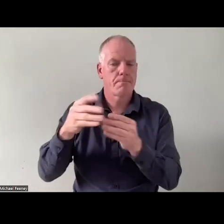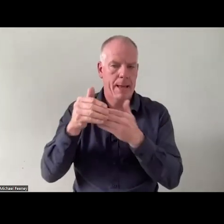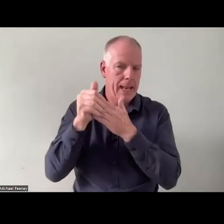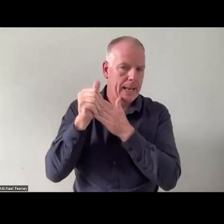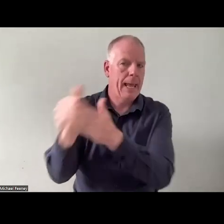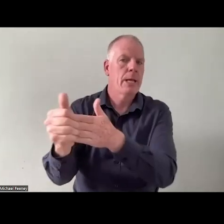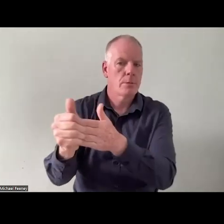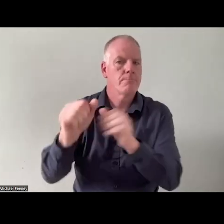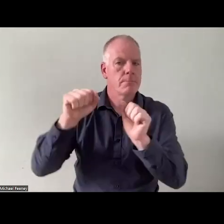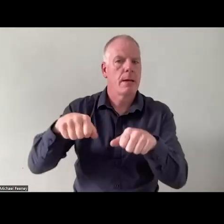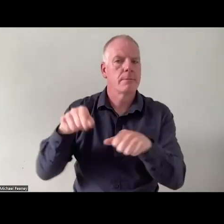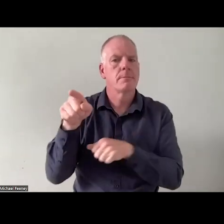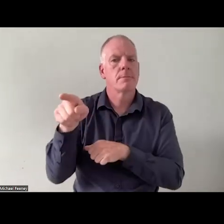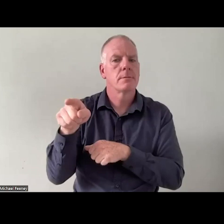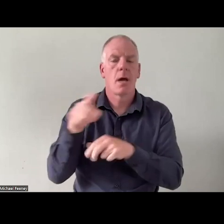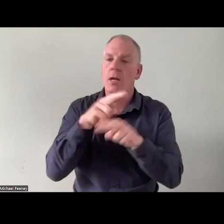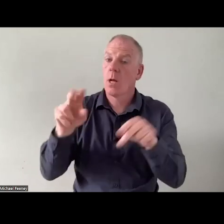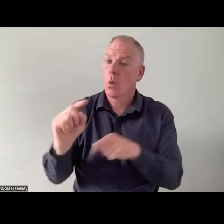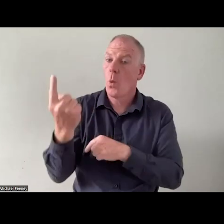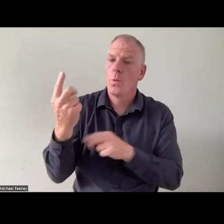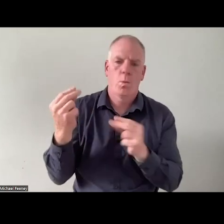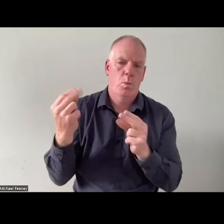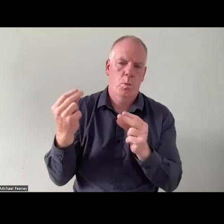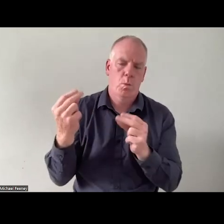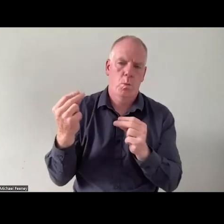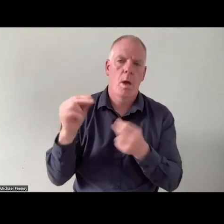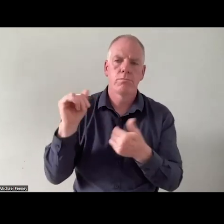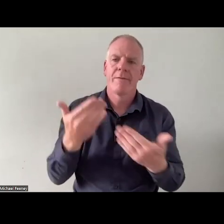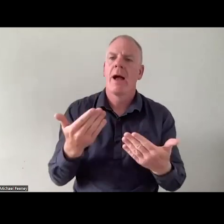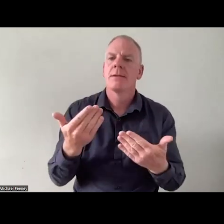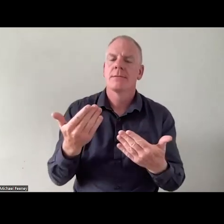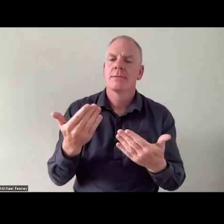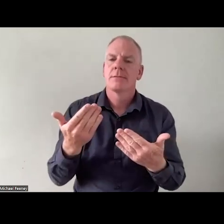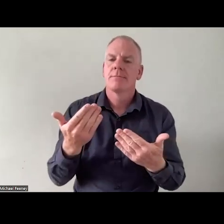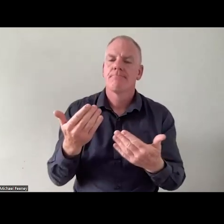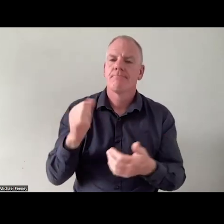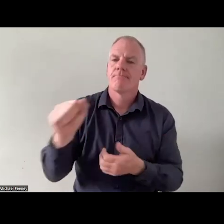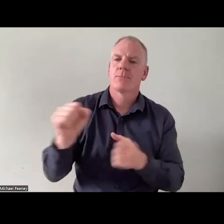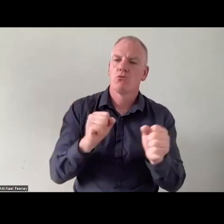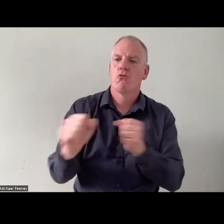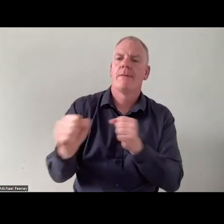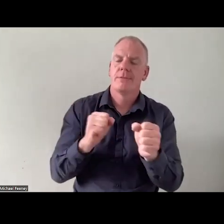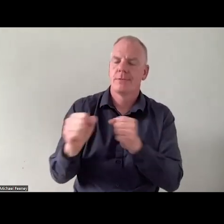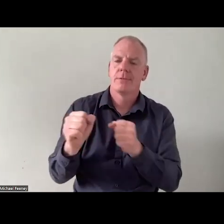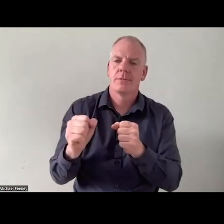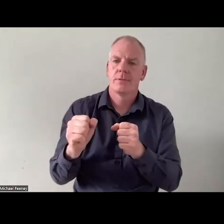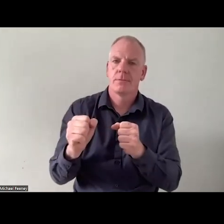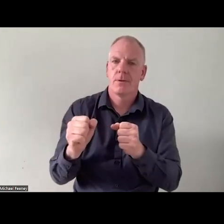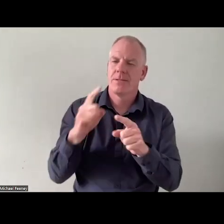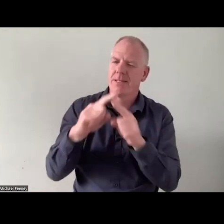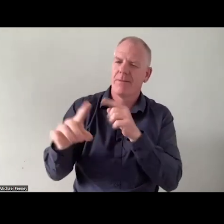but they're not the only ones who provide these services or variations of these services.